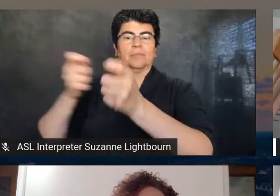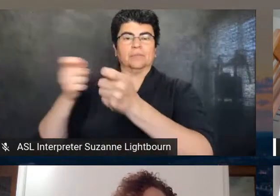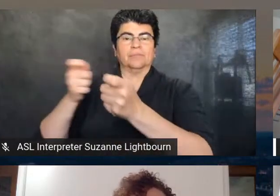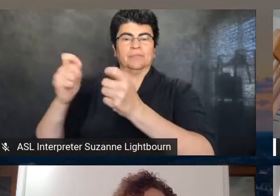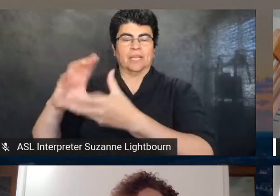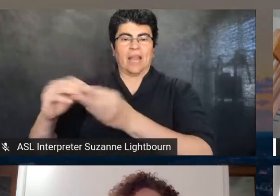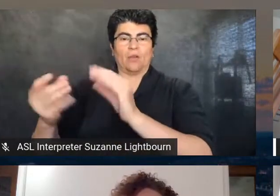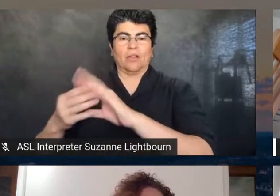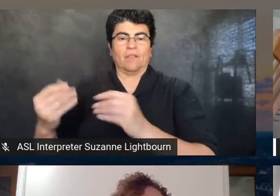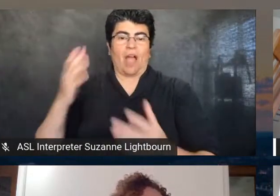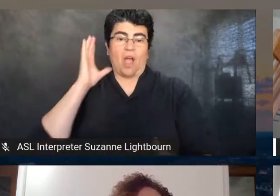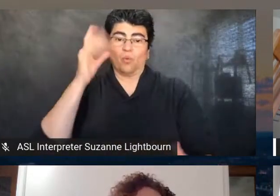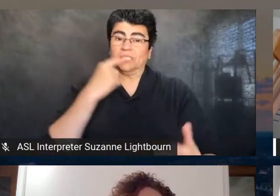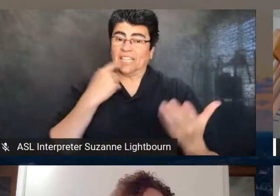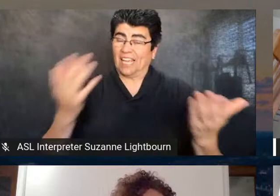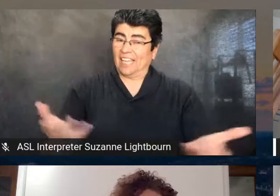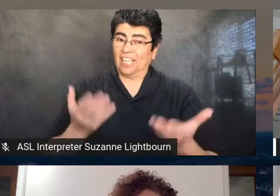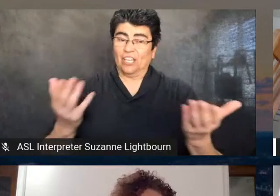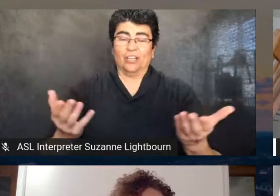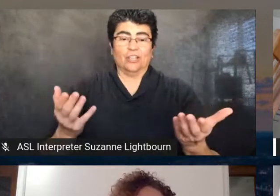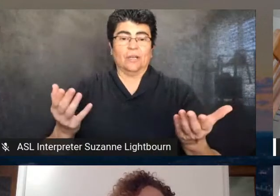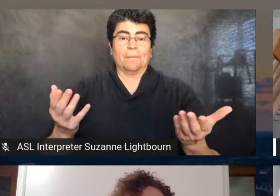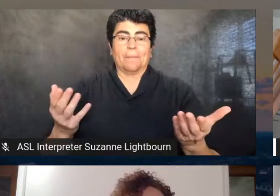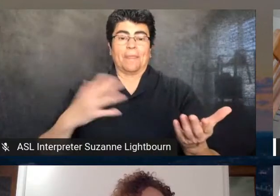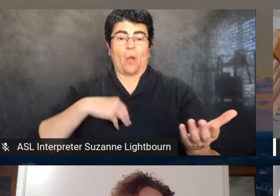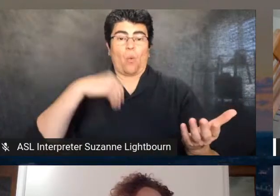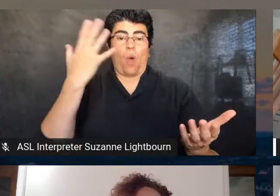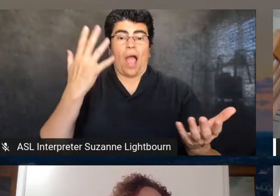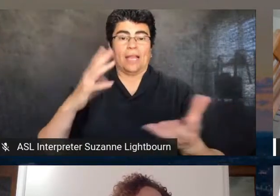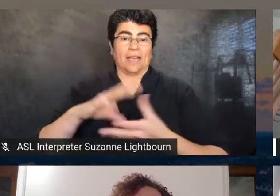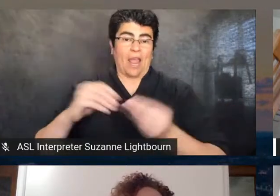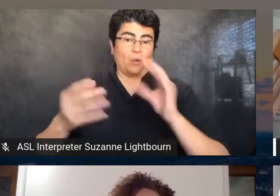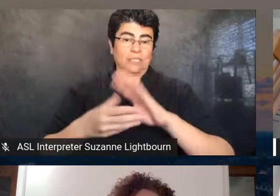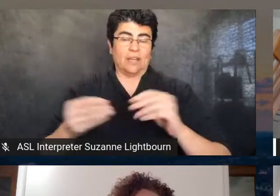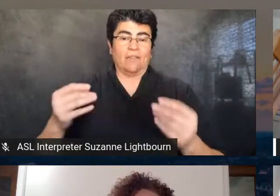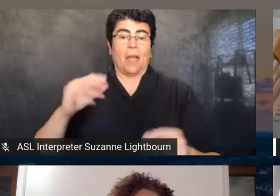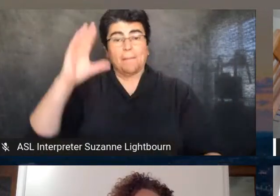and I will say here, a white narrative, a male narrative,